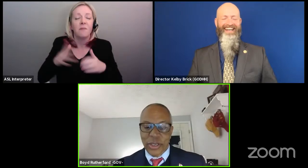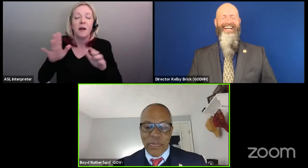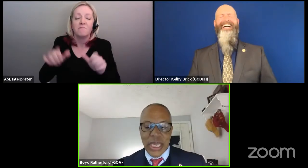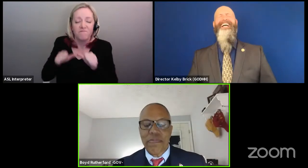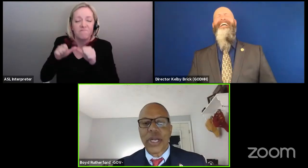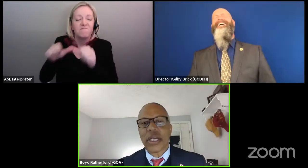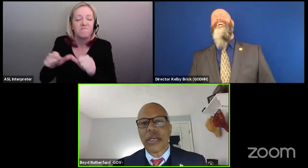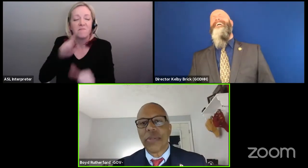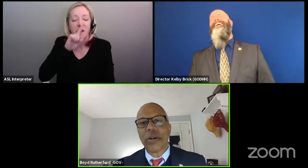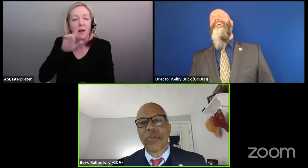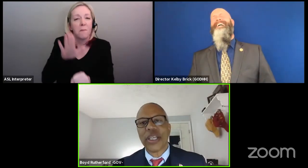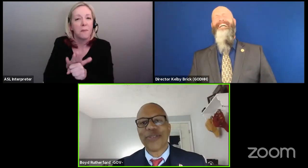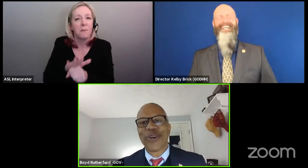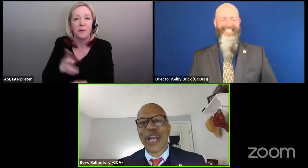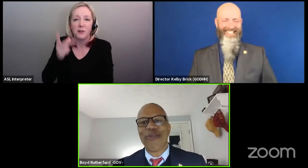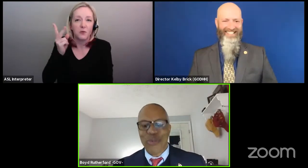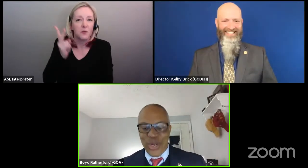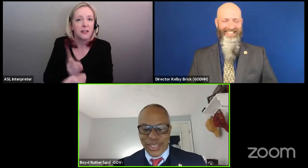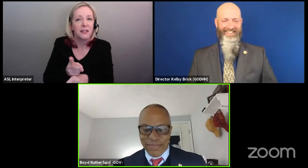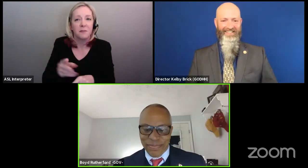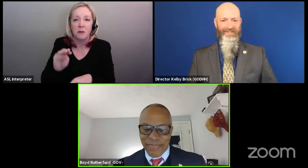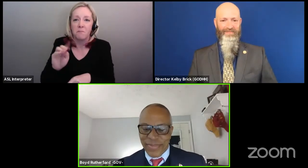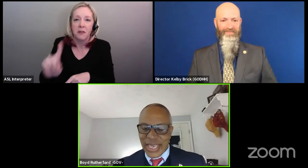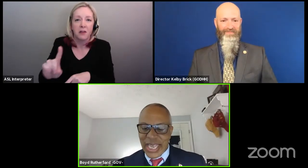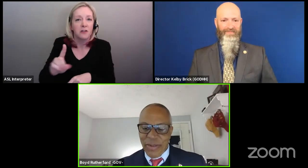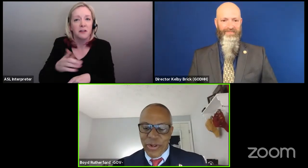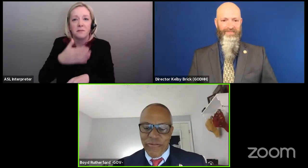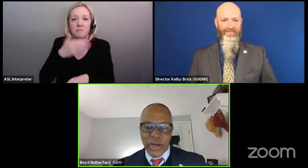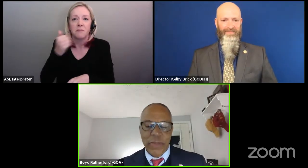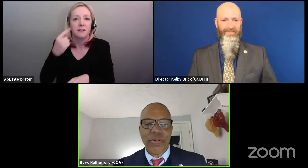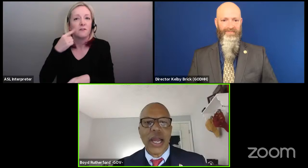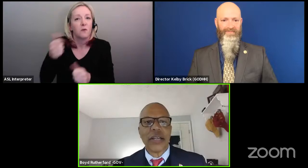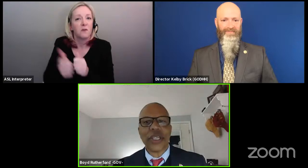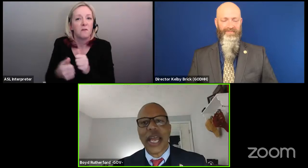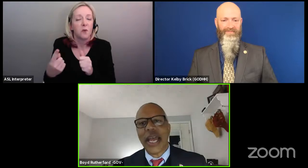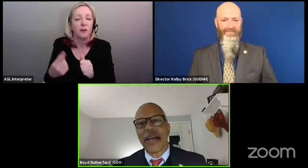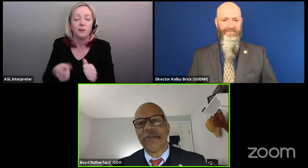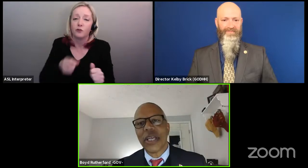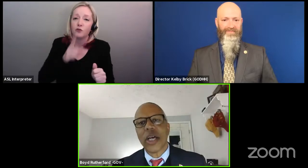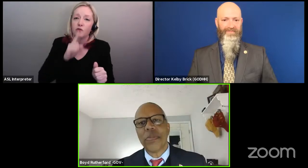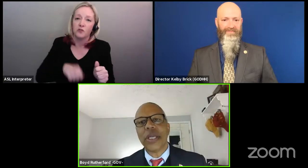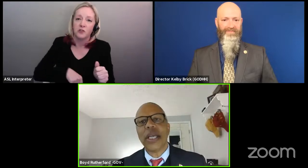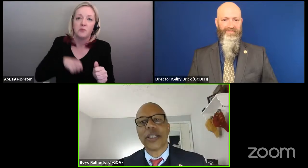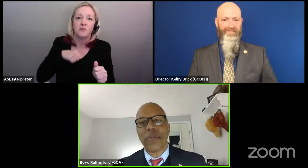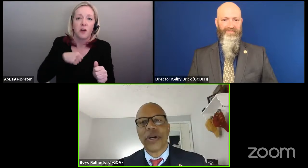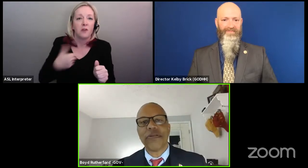to make Maryland a better place for everyone. We're very proud to have Kelby as part of